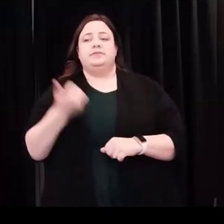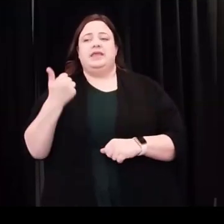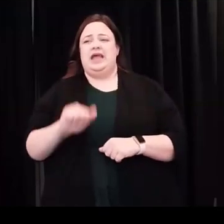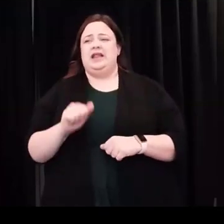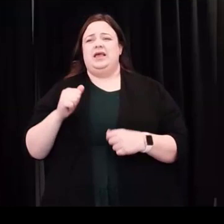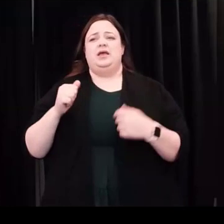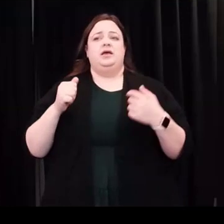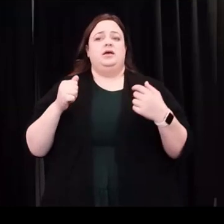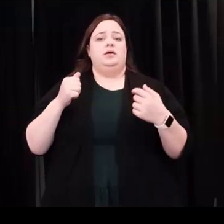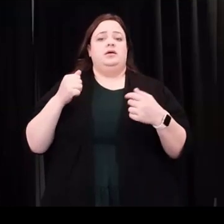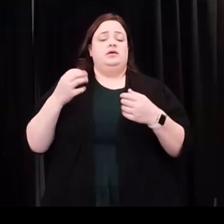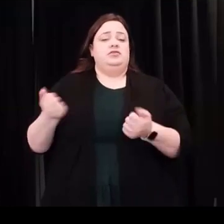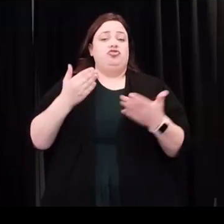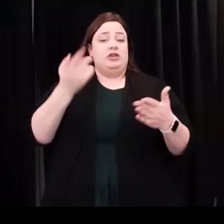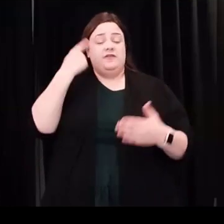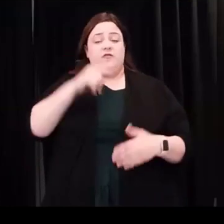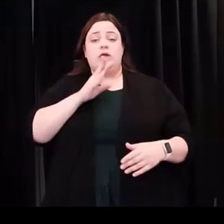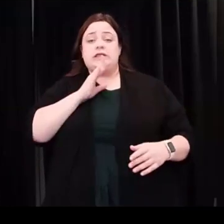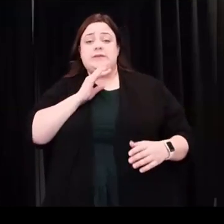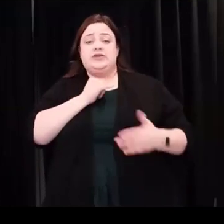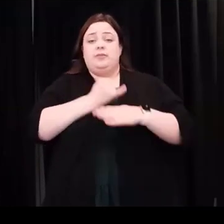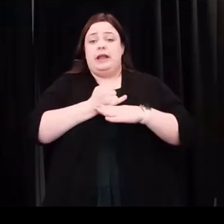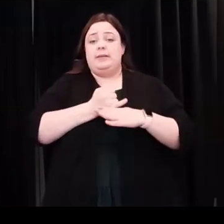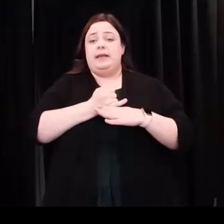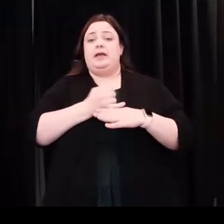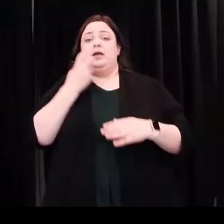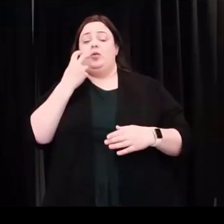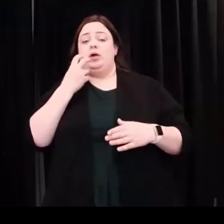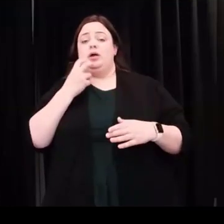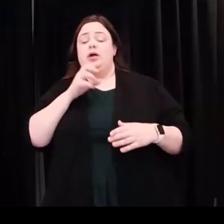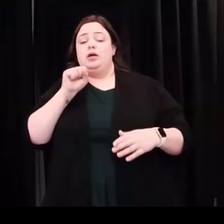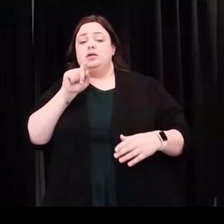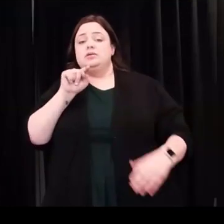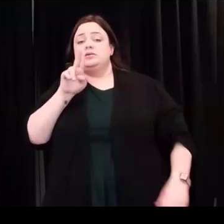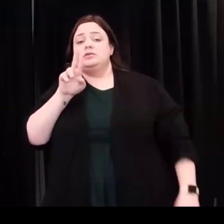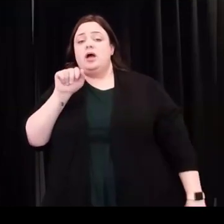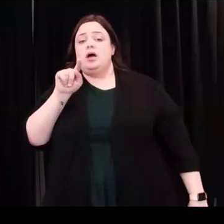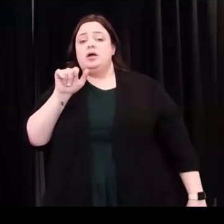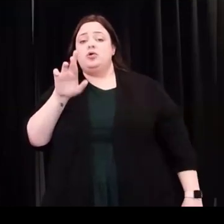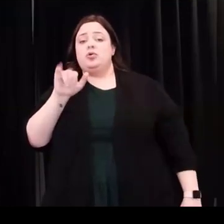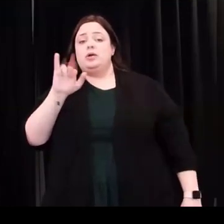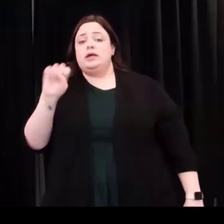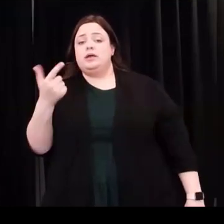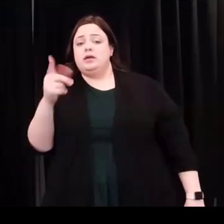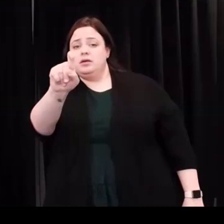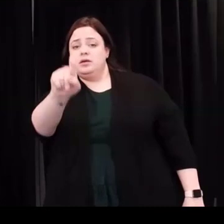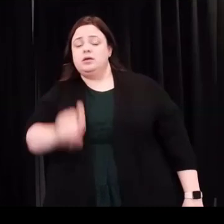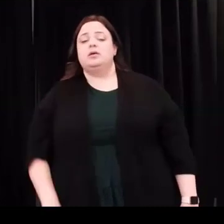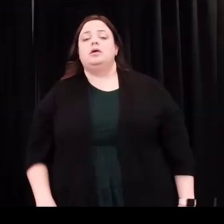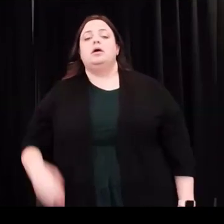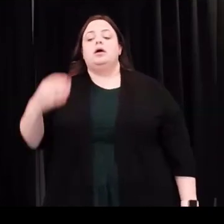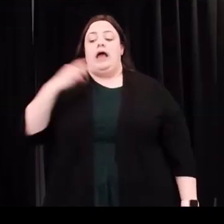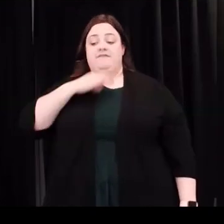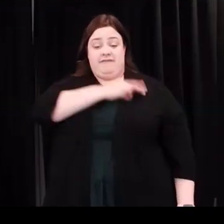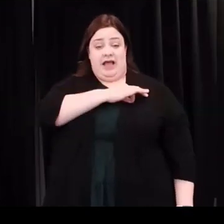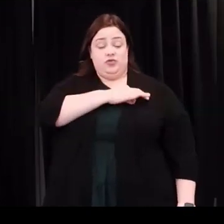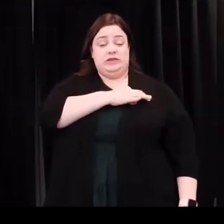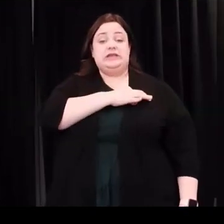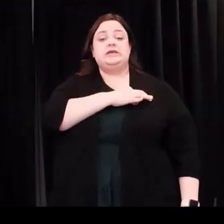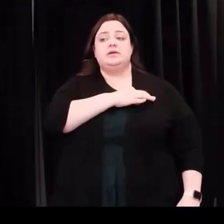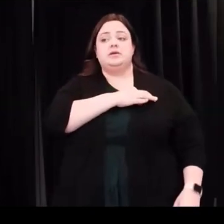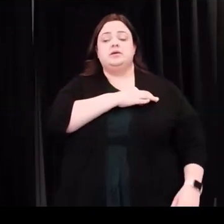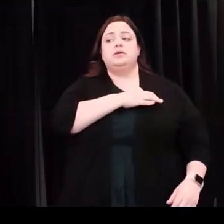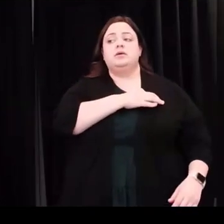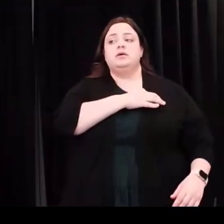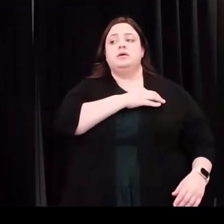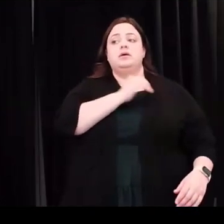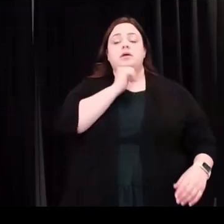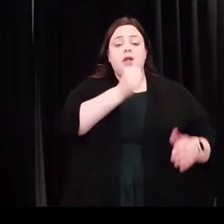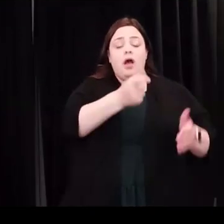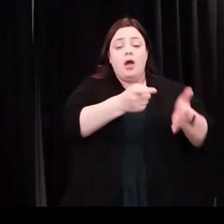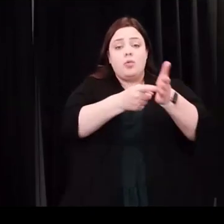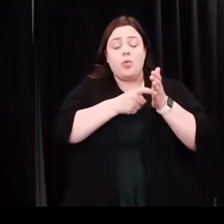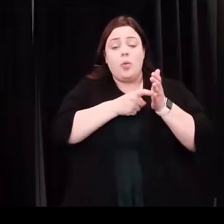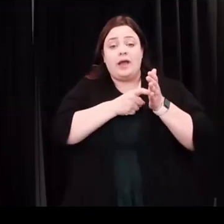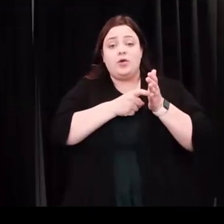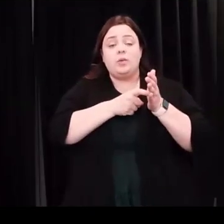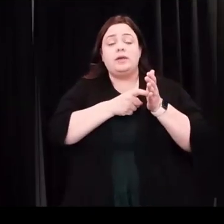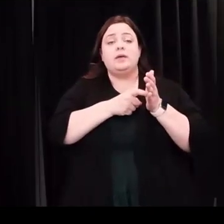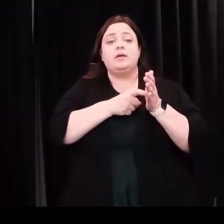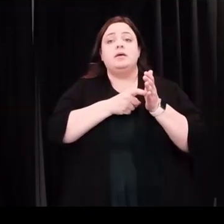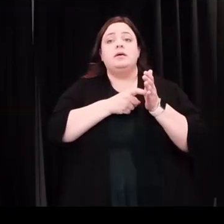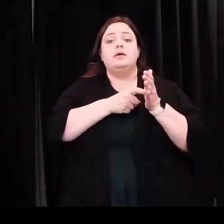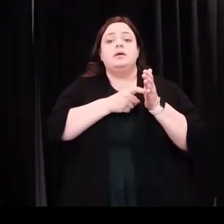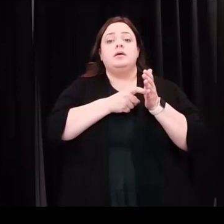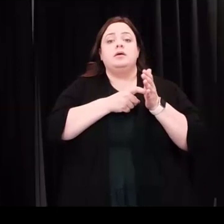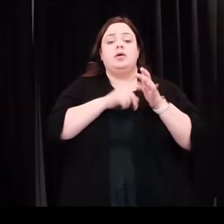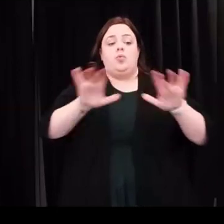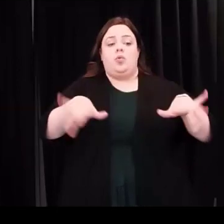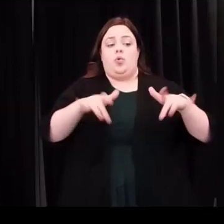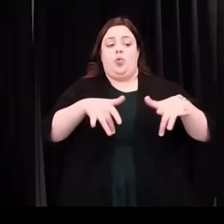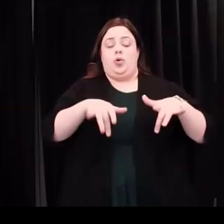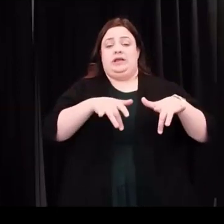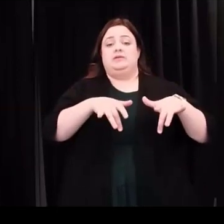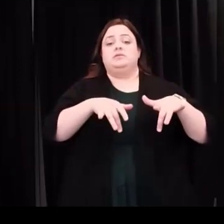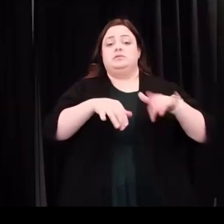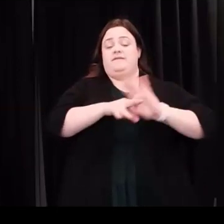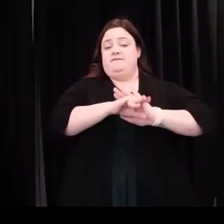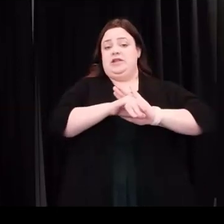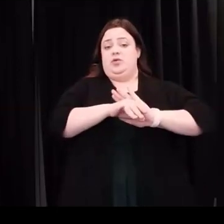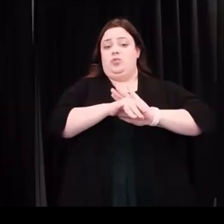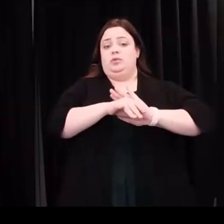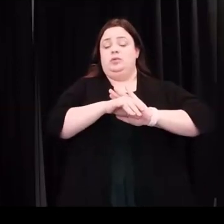and stuttering? I know for a faculty, not requiring a recorded video for someone in,